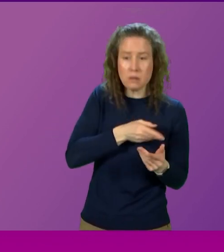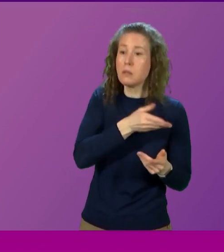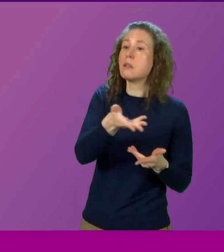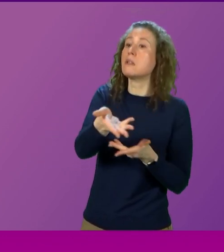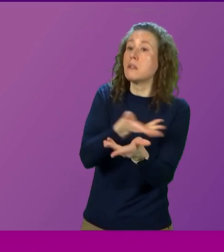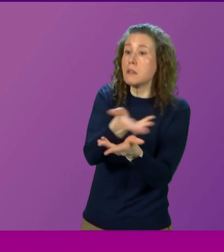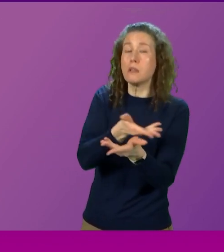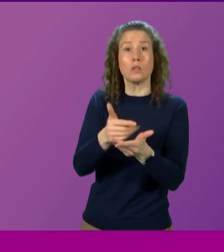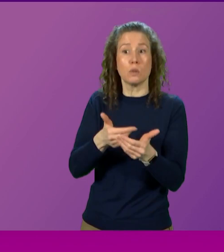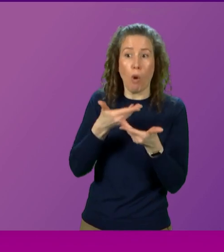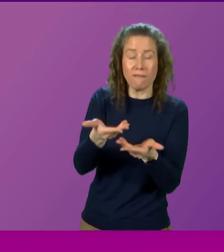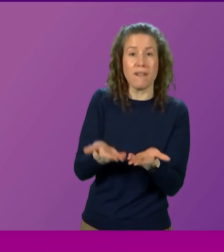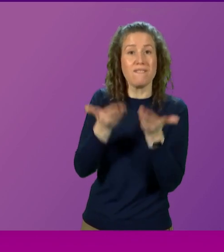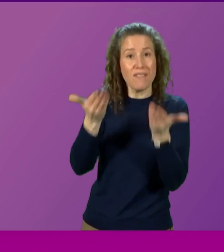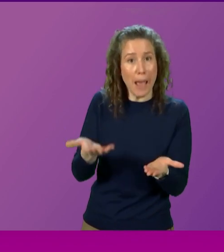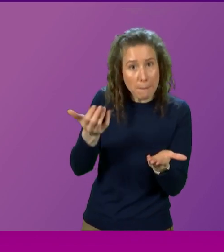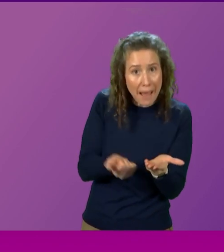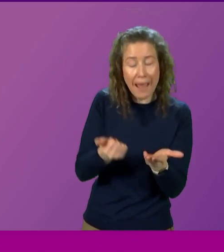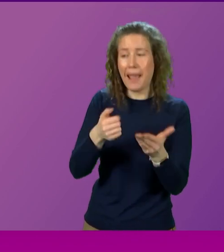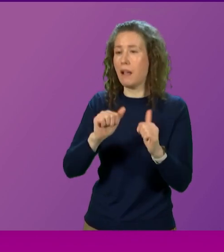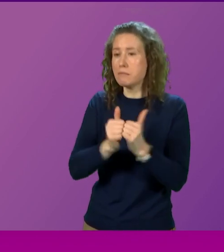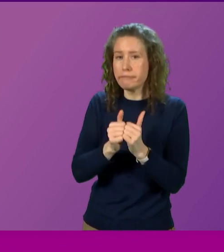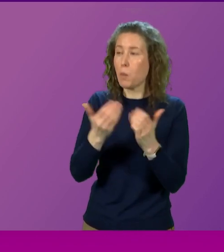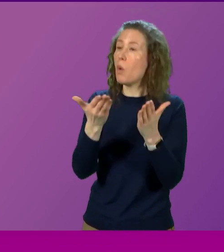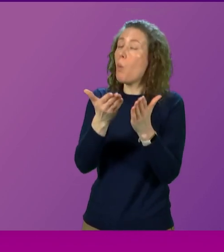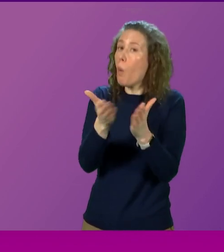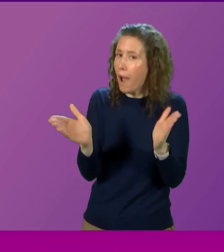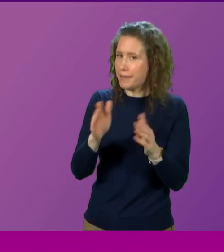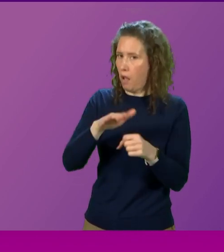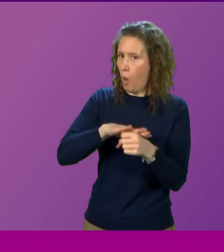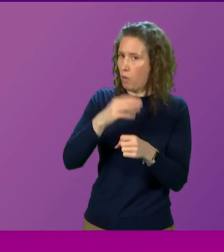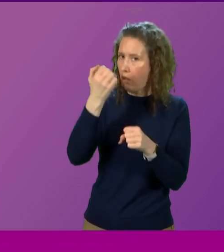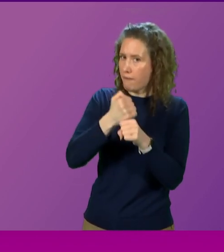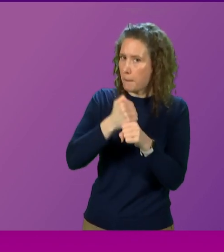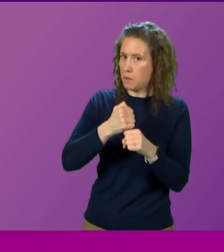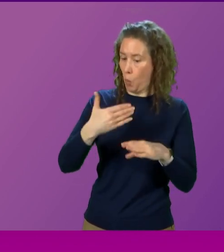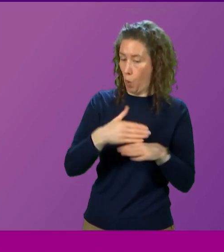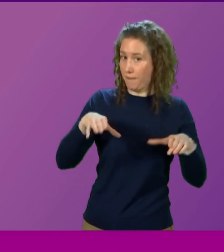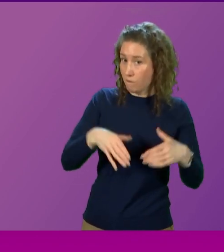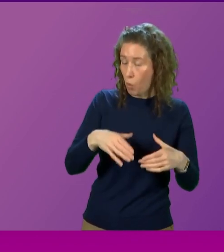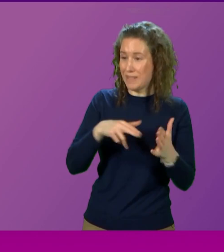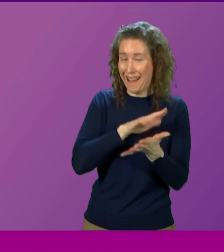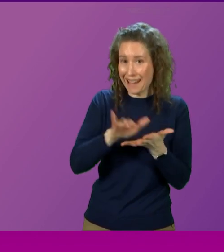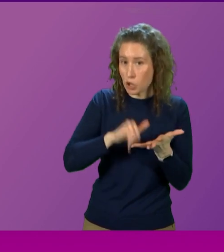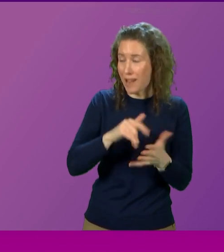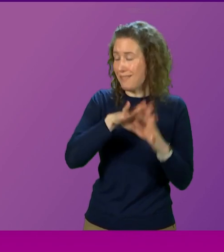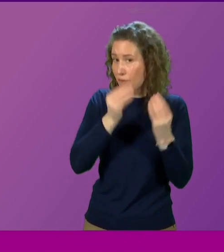any potential for industrial action with the wider local government workforce and the national health service workforce will know that this is a Government—in contrast with other Governments